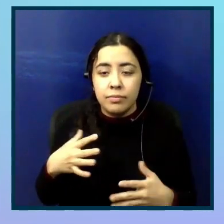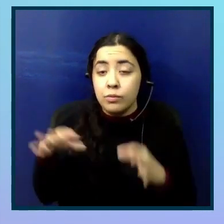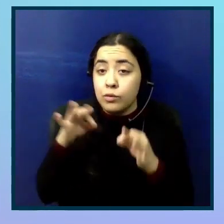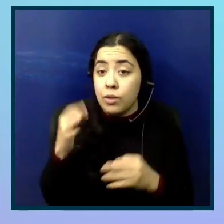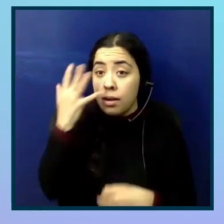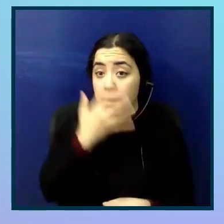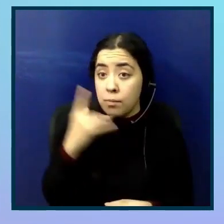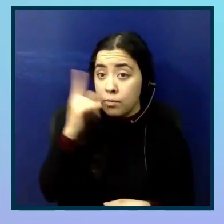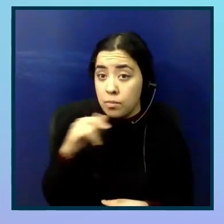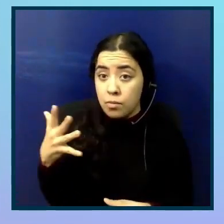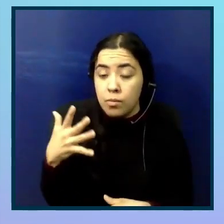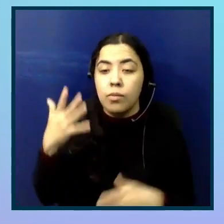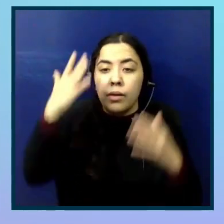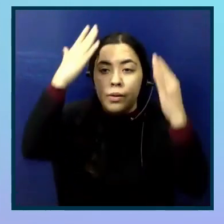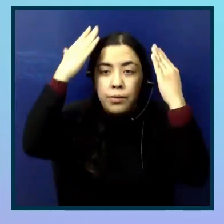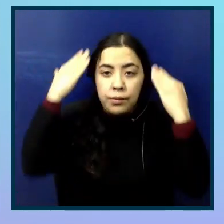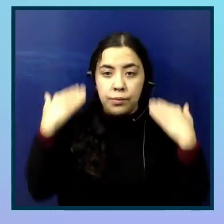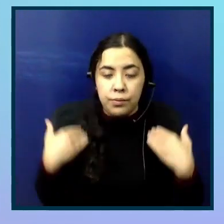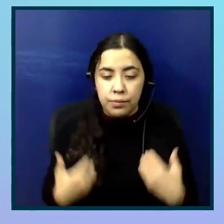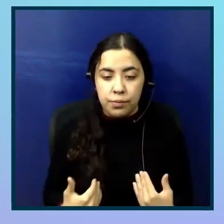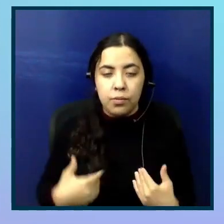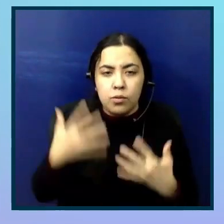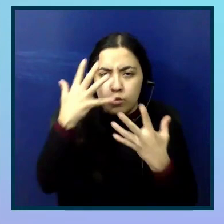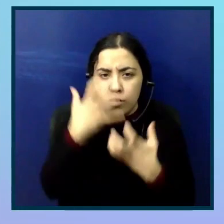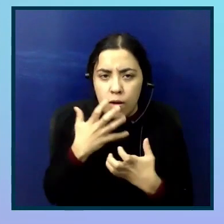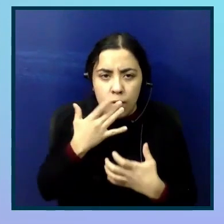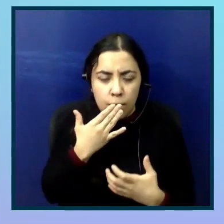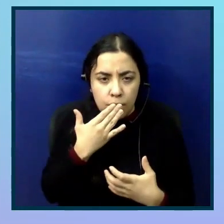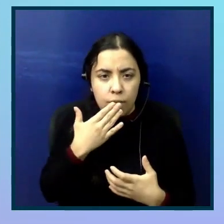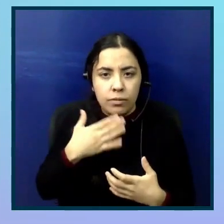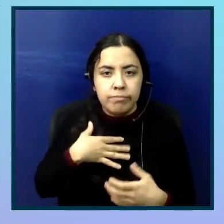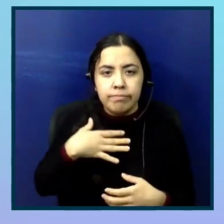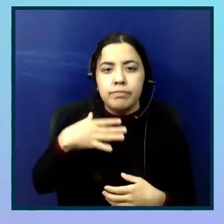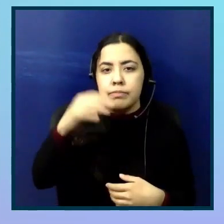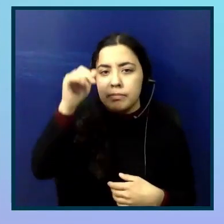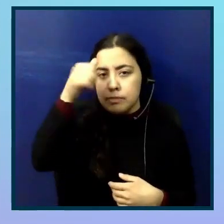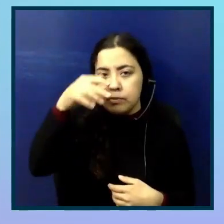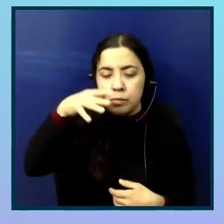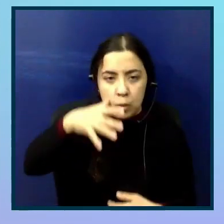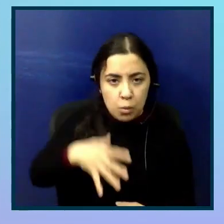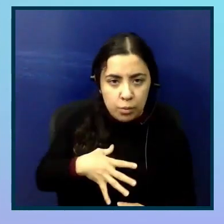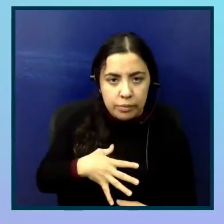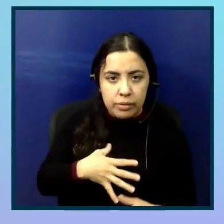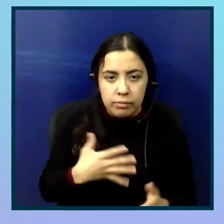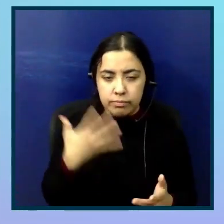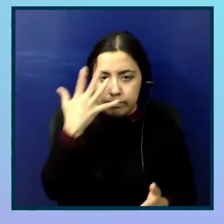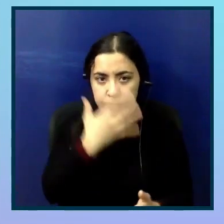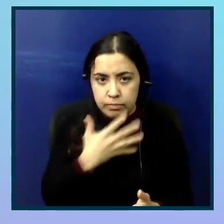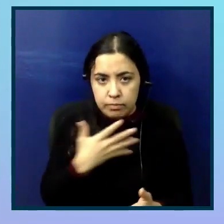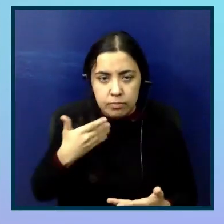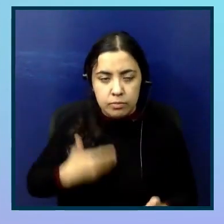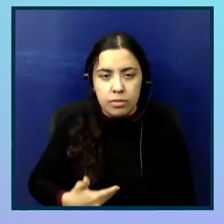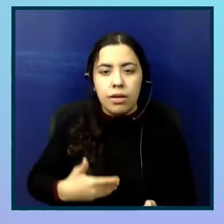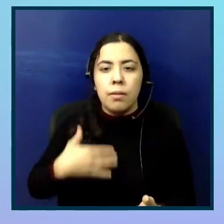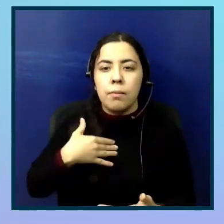I have long dark hair, I am an Indian female presenting woman, and I'm wearing the purple Axe-con shirt